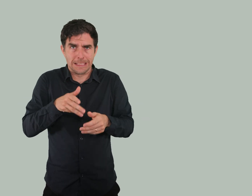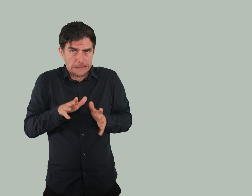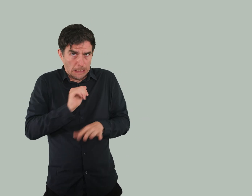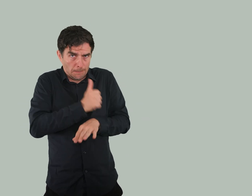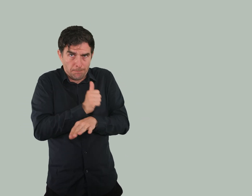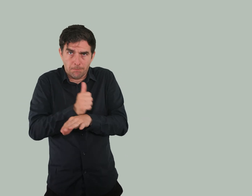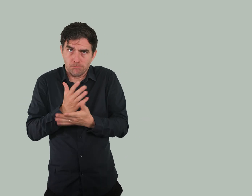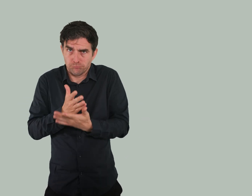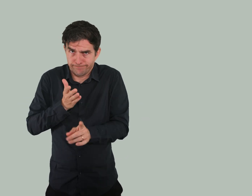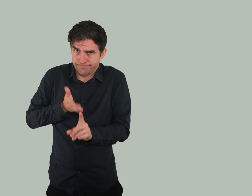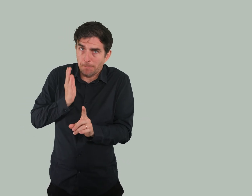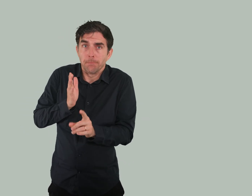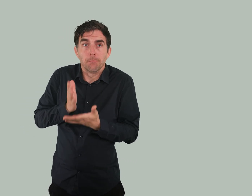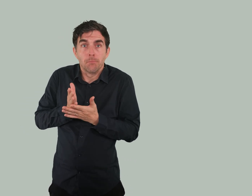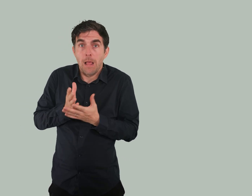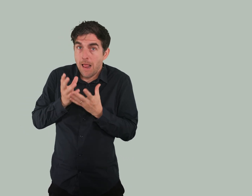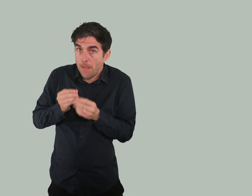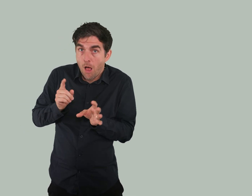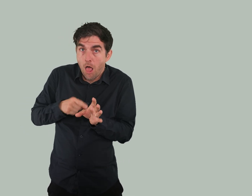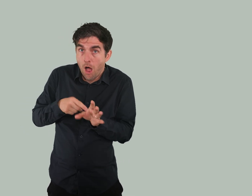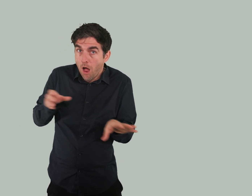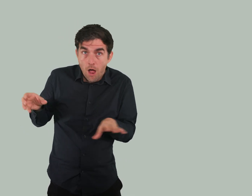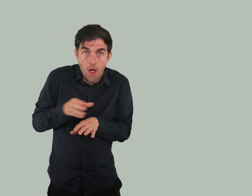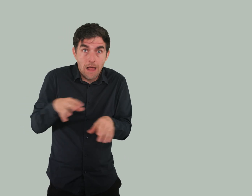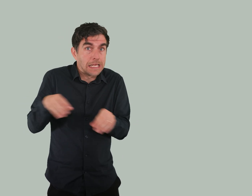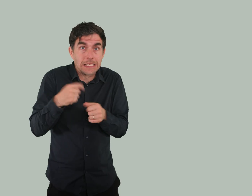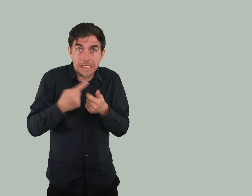and a system that recognises that the costs of helping a young person